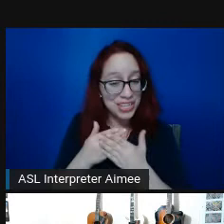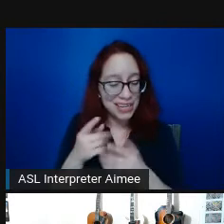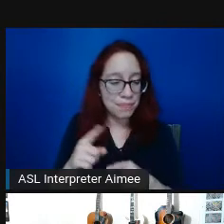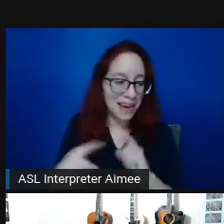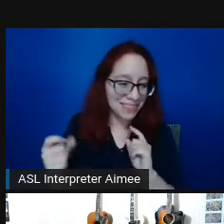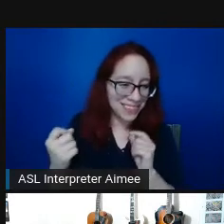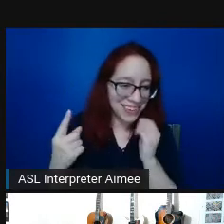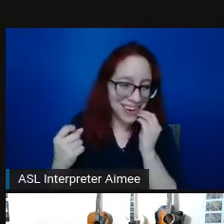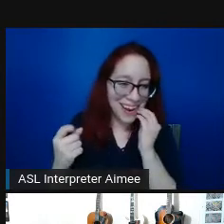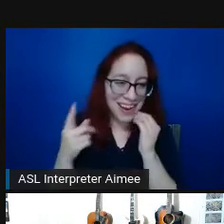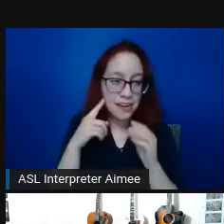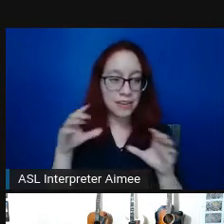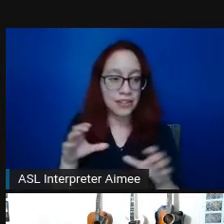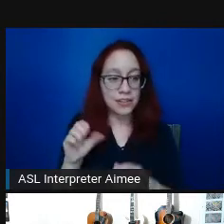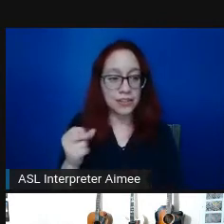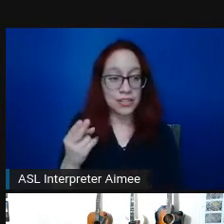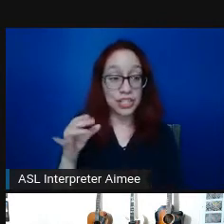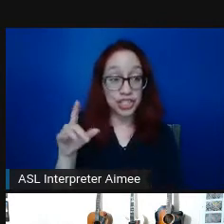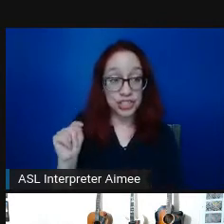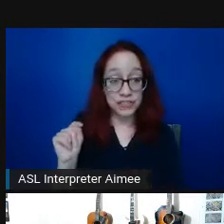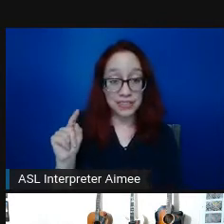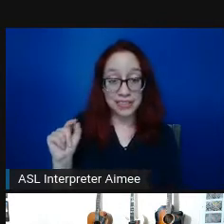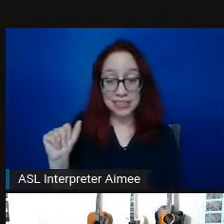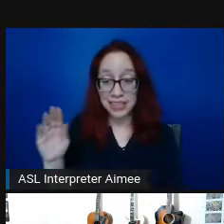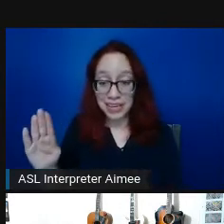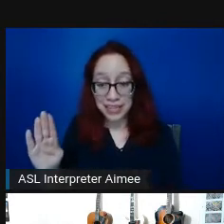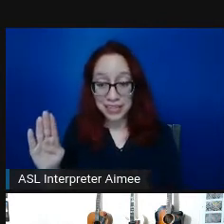if I do shift-tab and then shift-tab again,